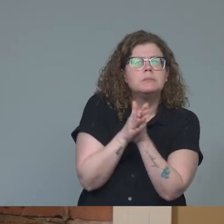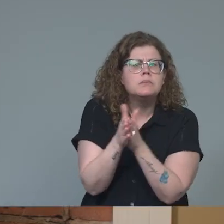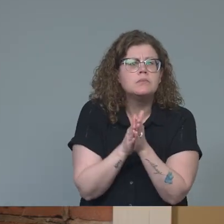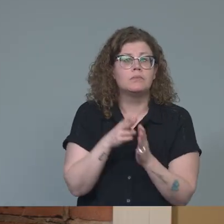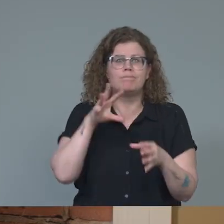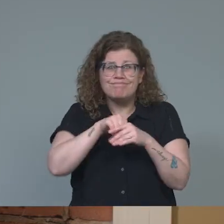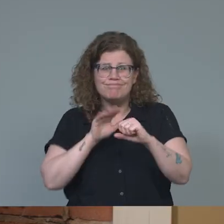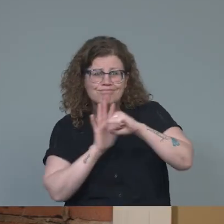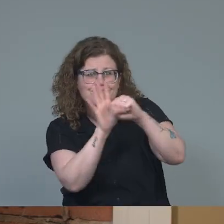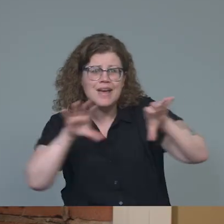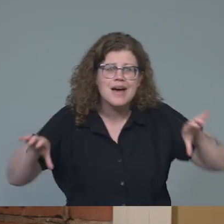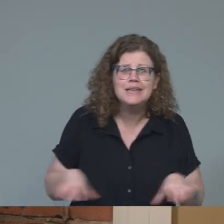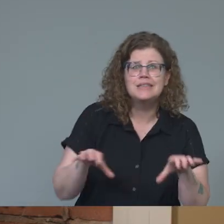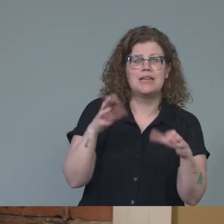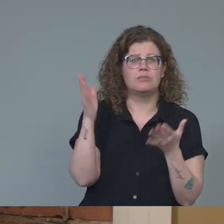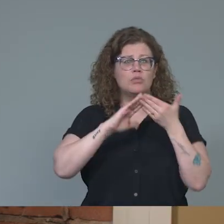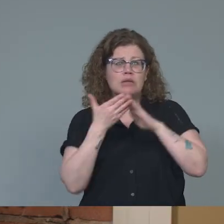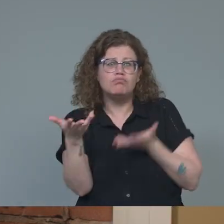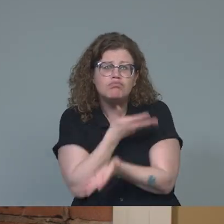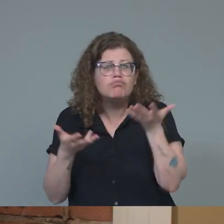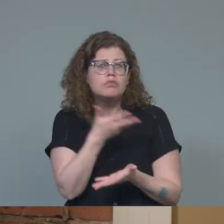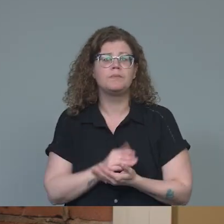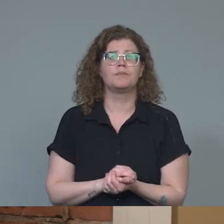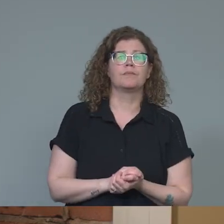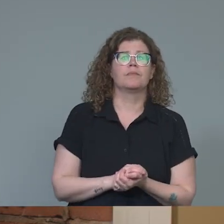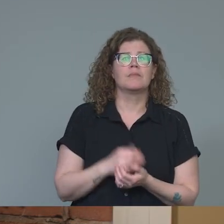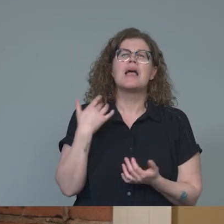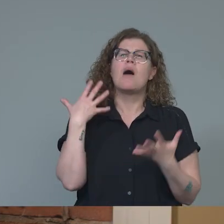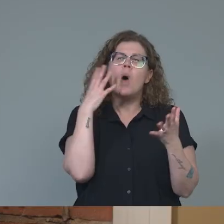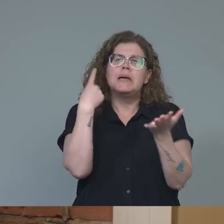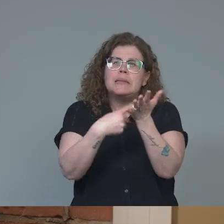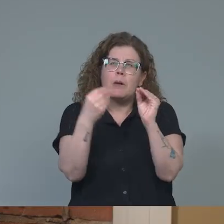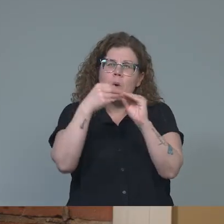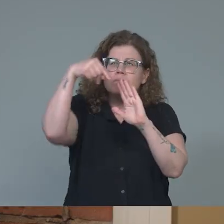the public that's specific to the outcome they're trying to get to in their artwork. It's a very